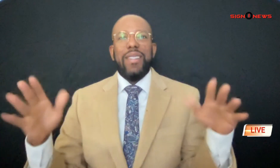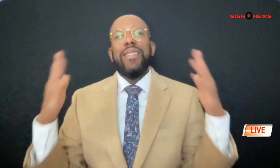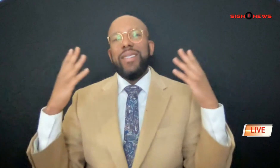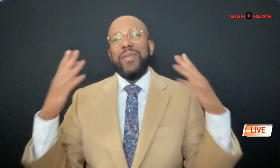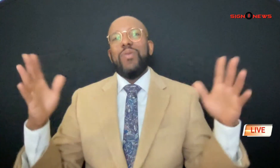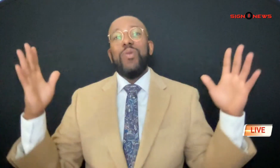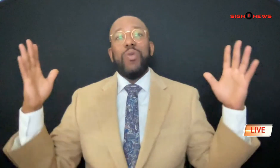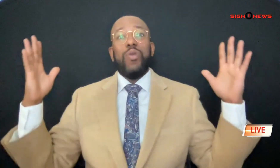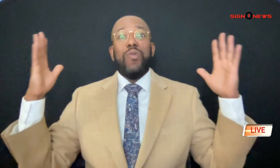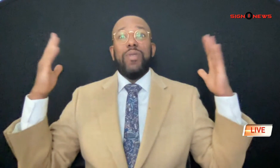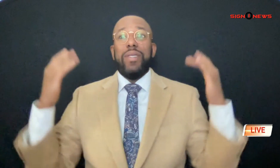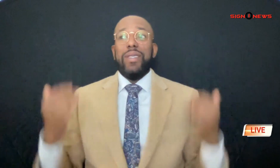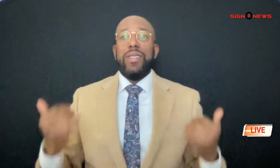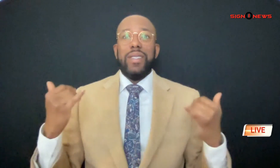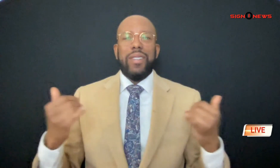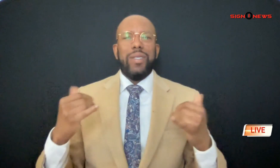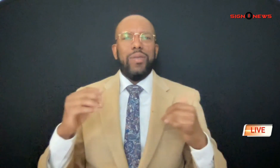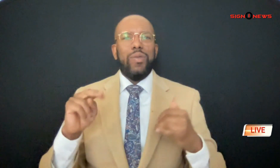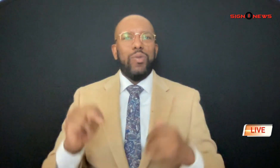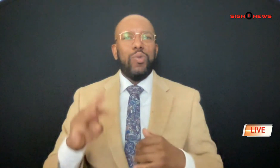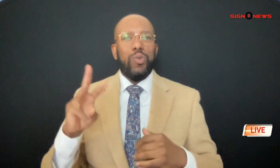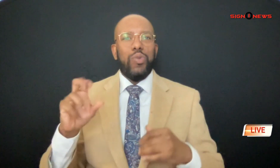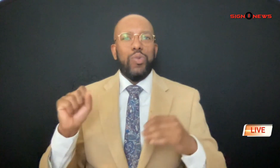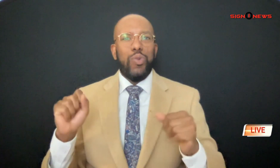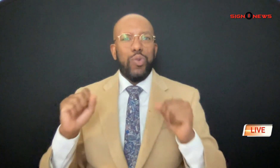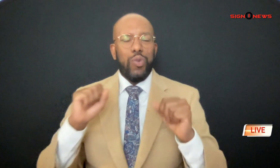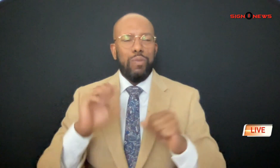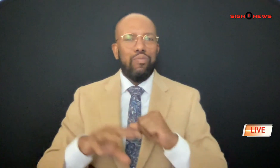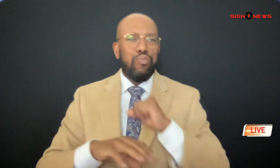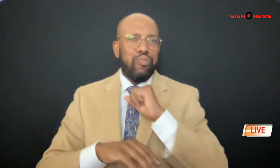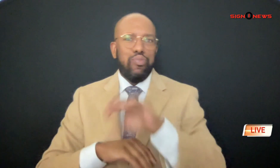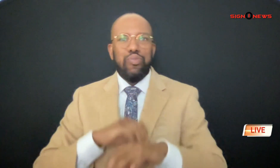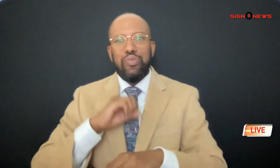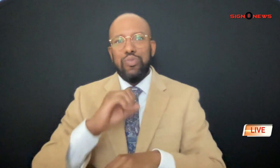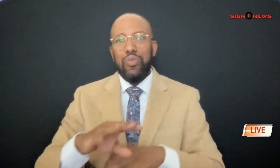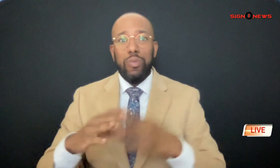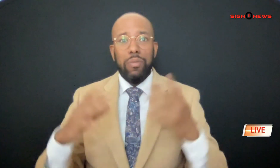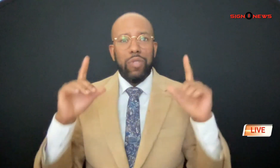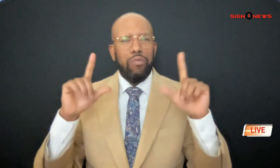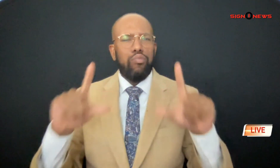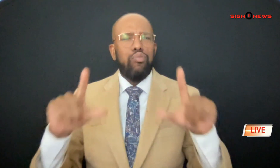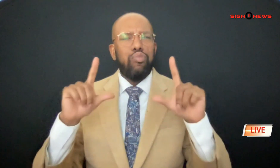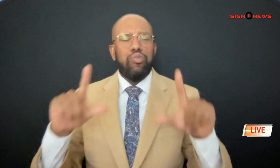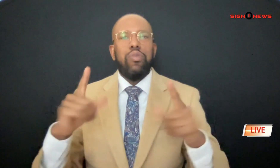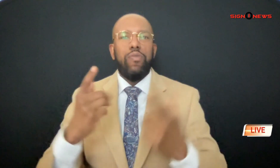And that's it for today. Sign One news will be broadcasting updates Monday through Friday.